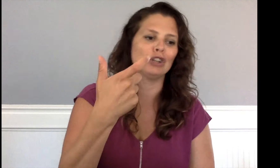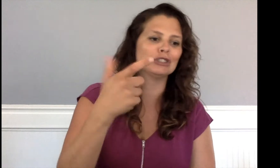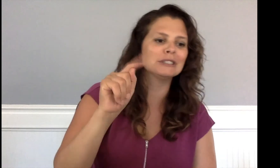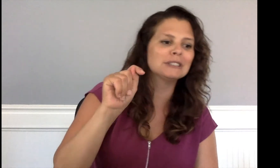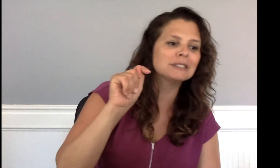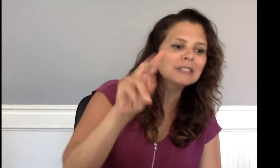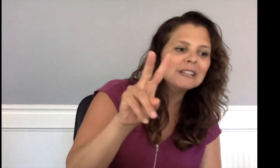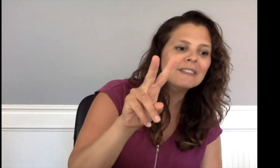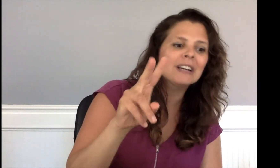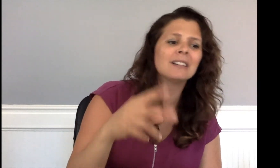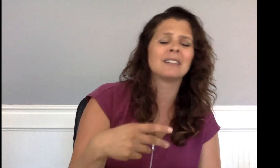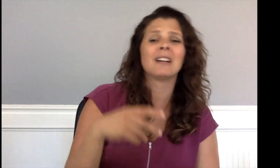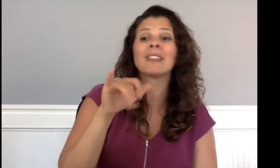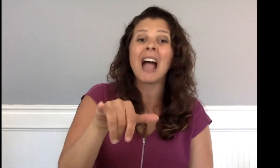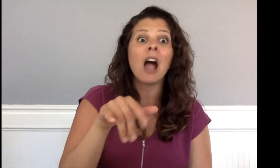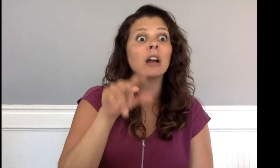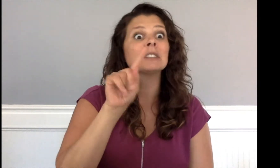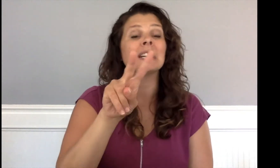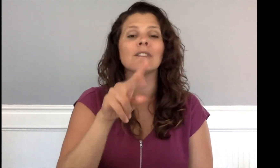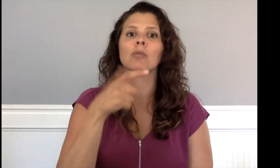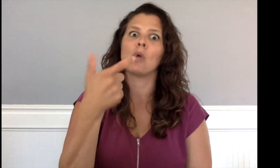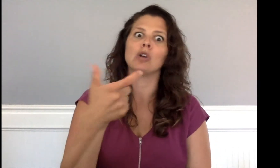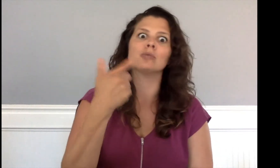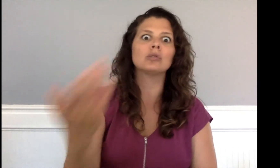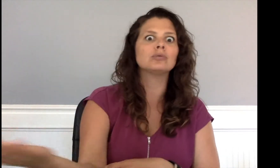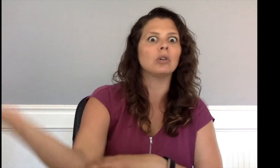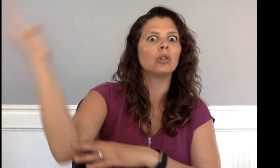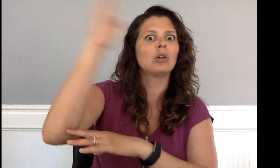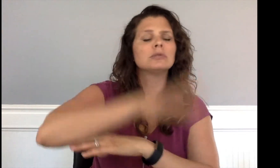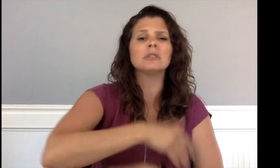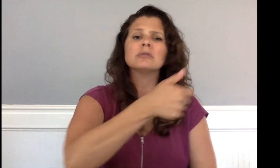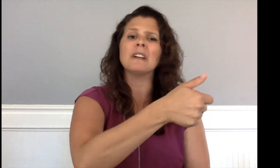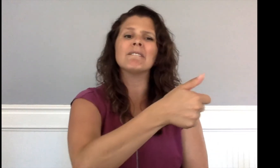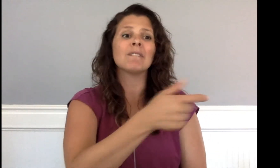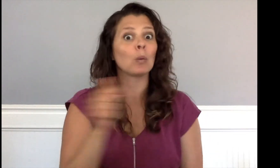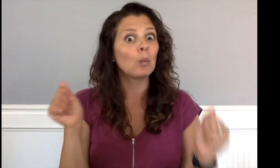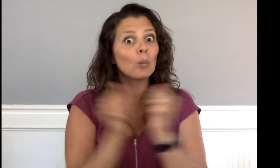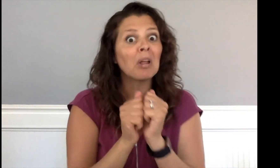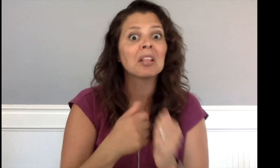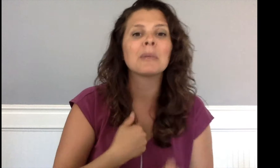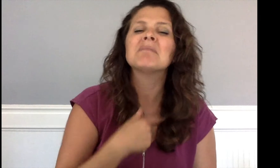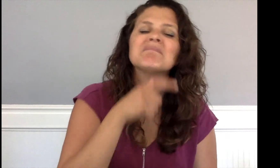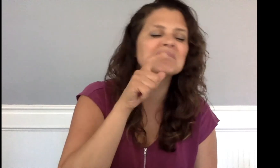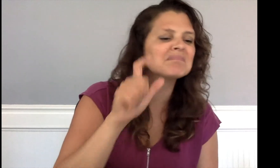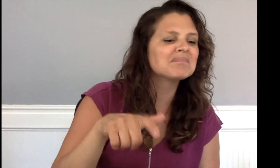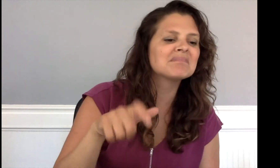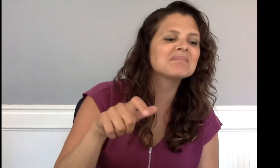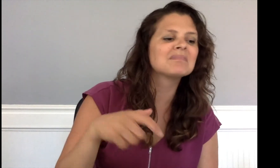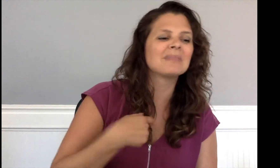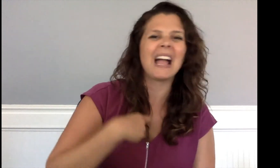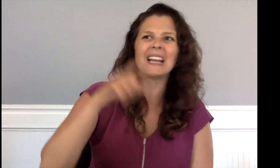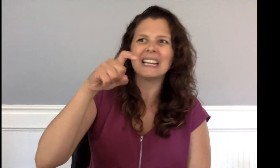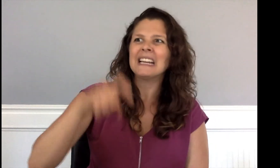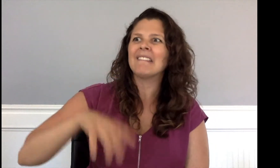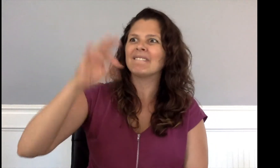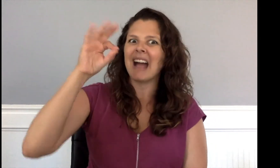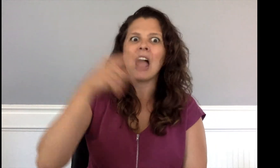television. They can do that without me. I need to find